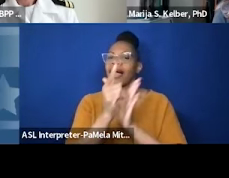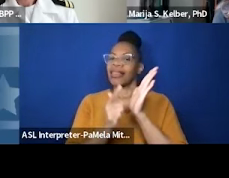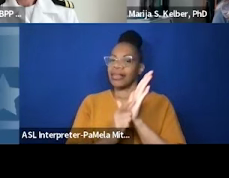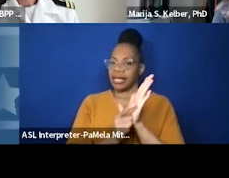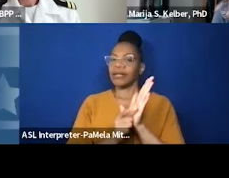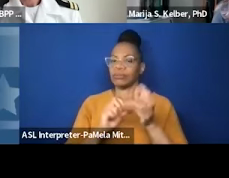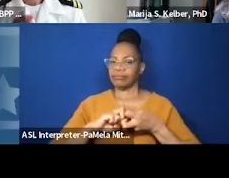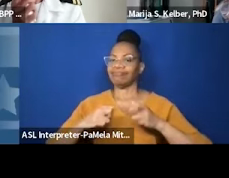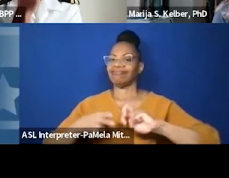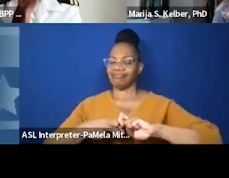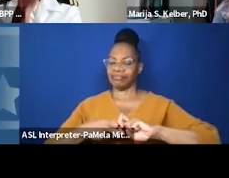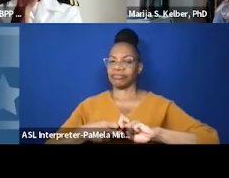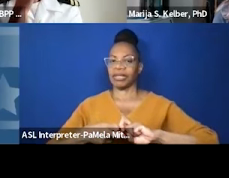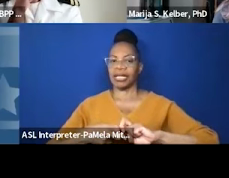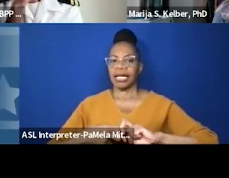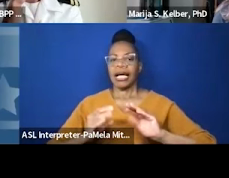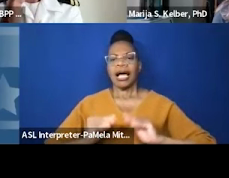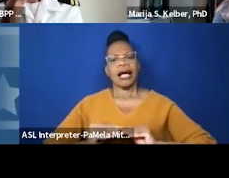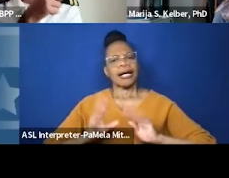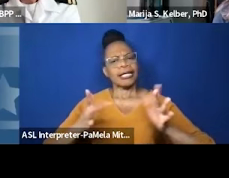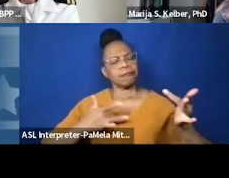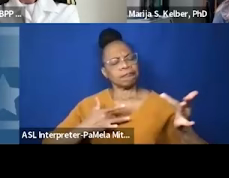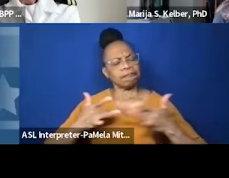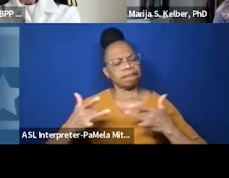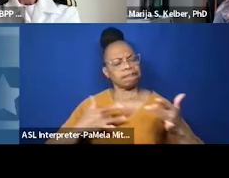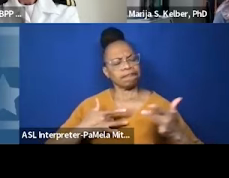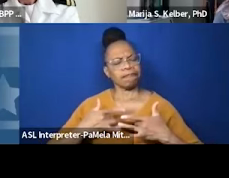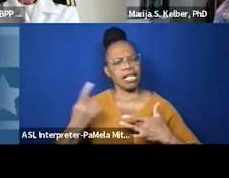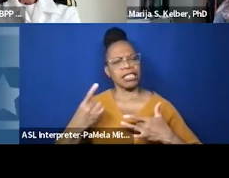And so this is clearly concerning and something that the committee flagged